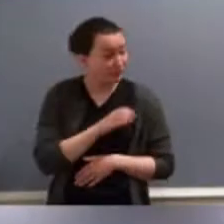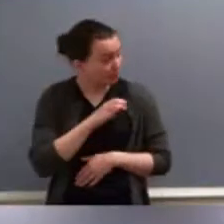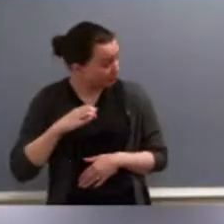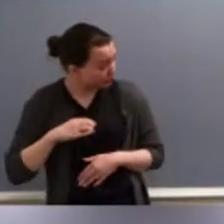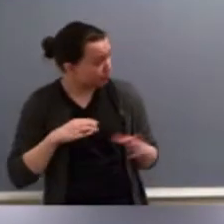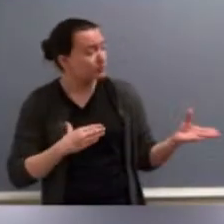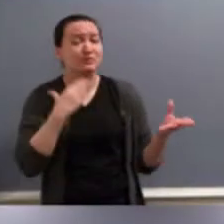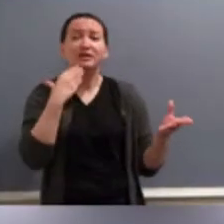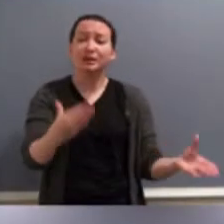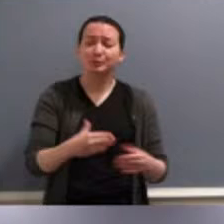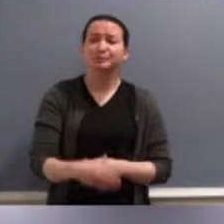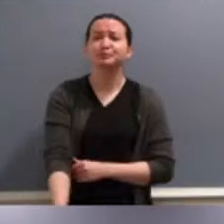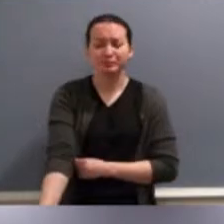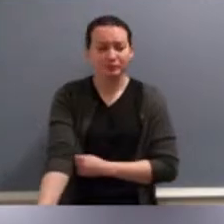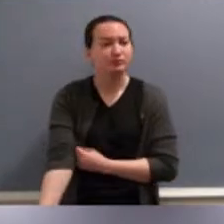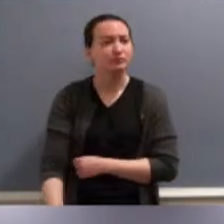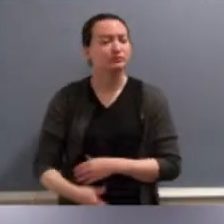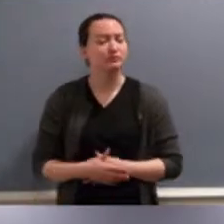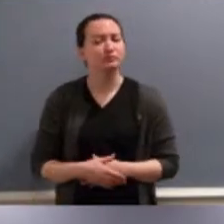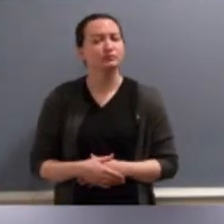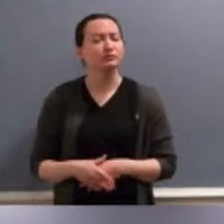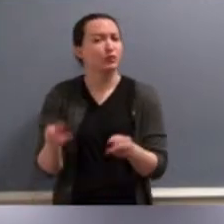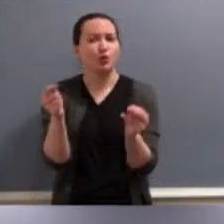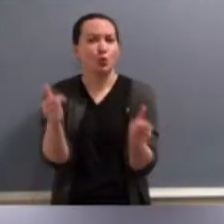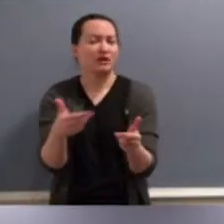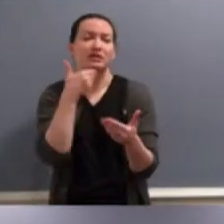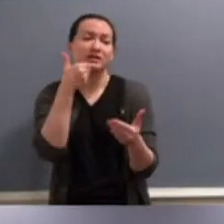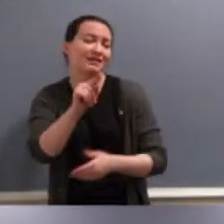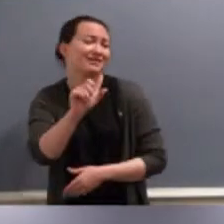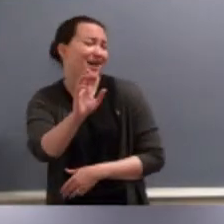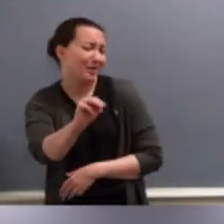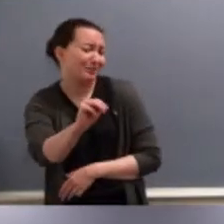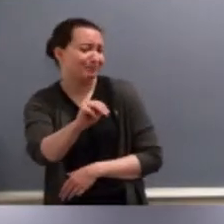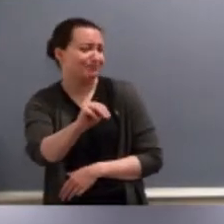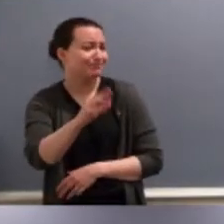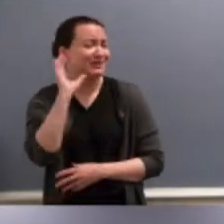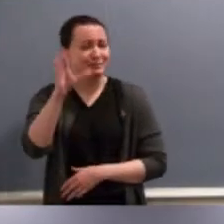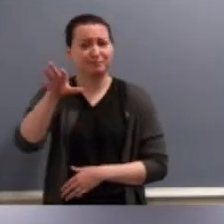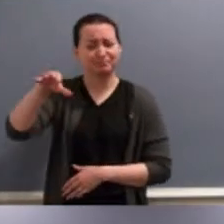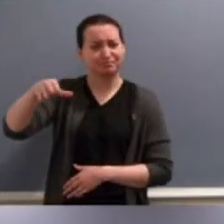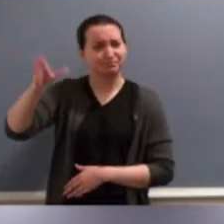thank you Madam President just quickly want to thank tom for your testimony for bringing your